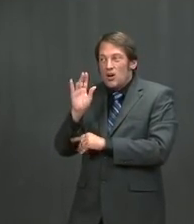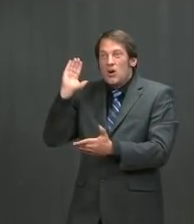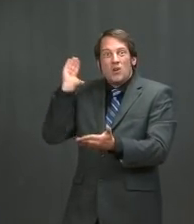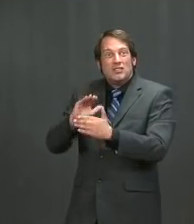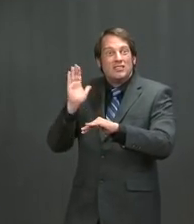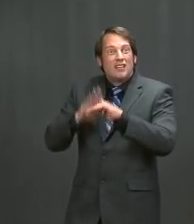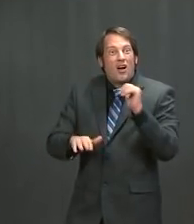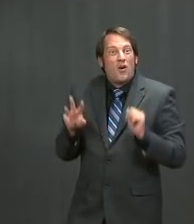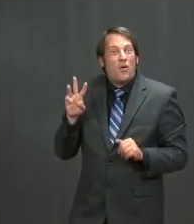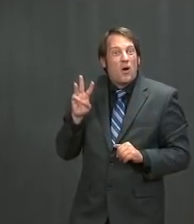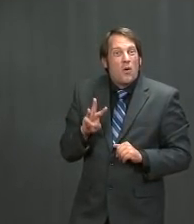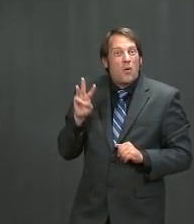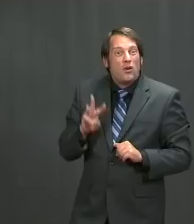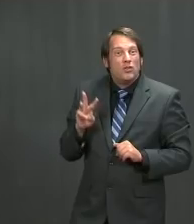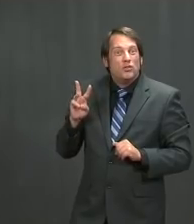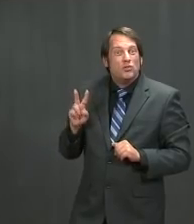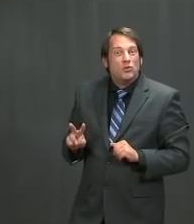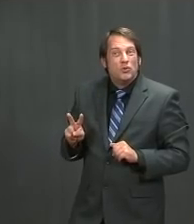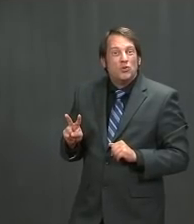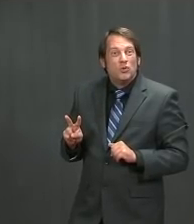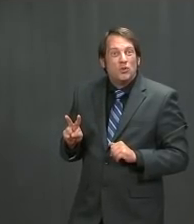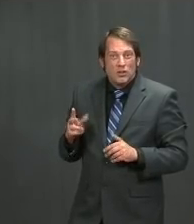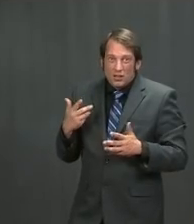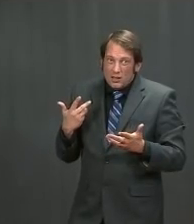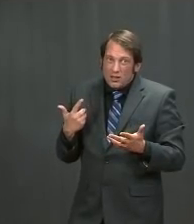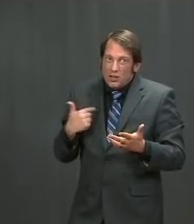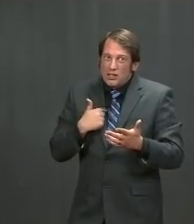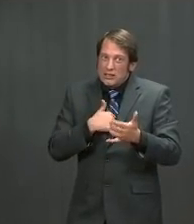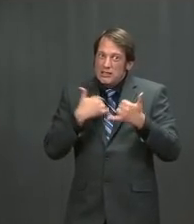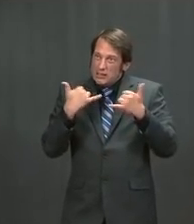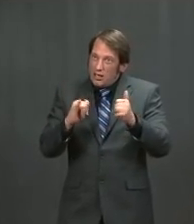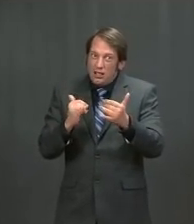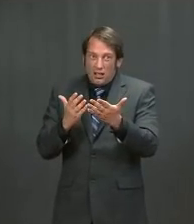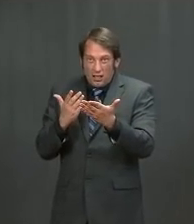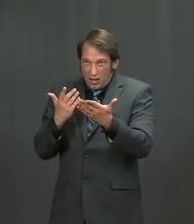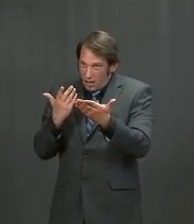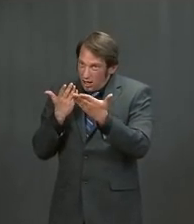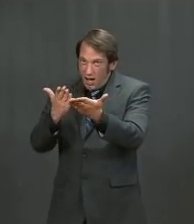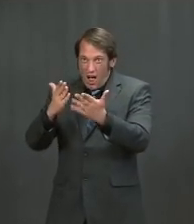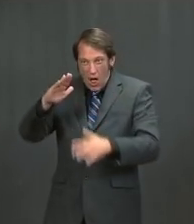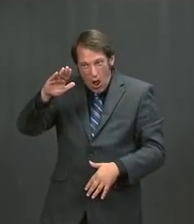So we are still proposing a rate that is lower than it has been for the vast majority of time,